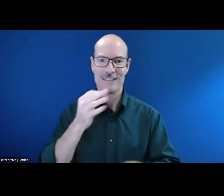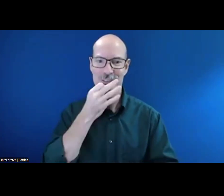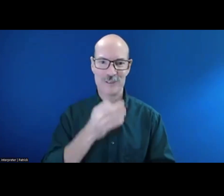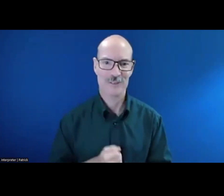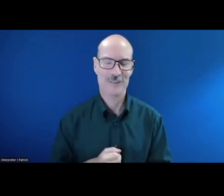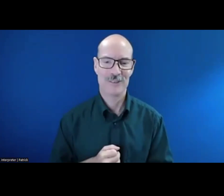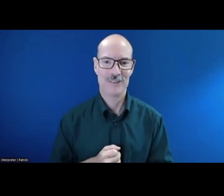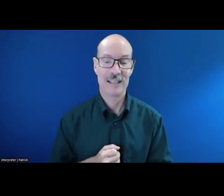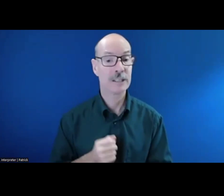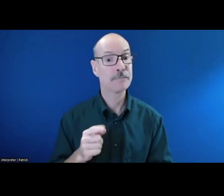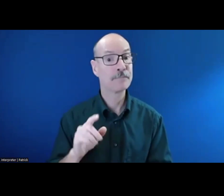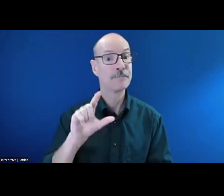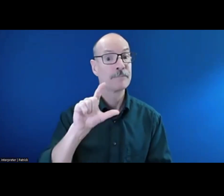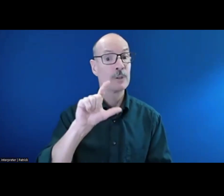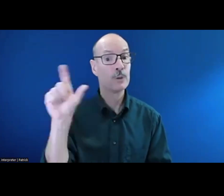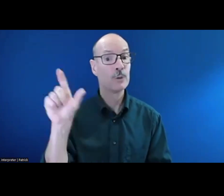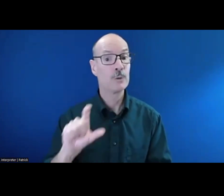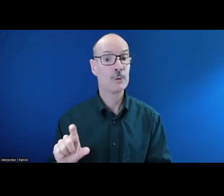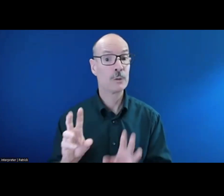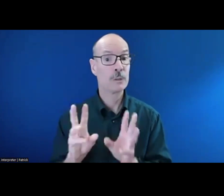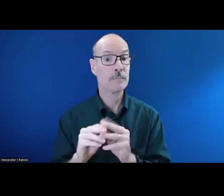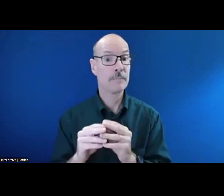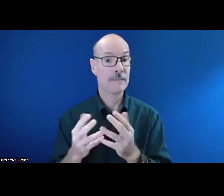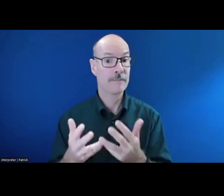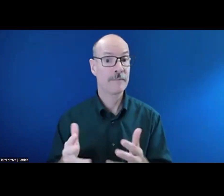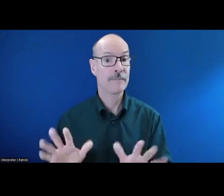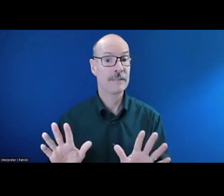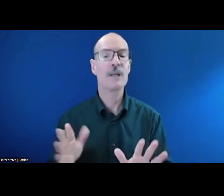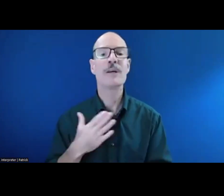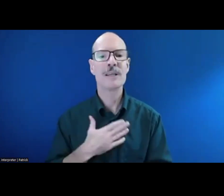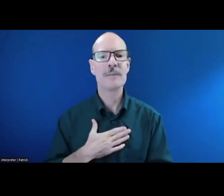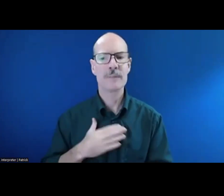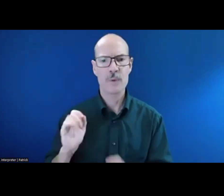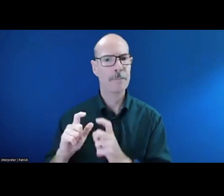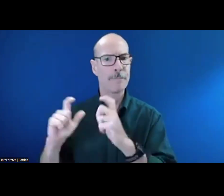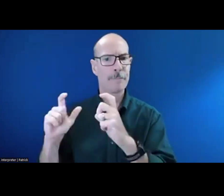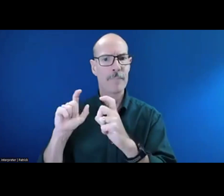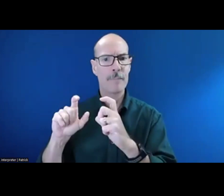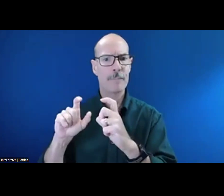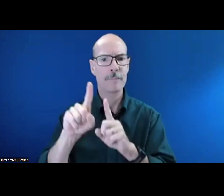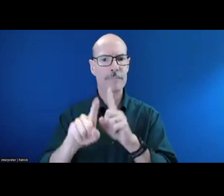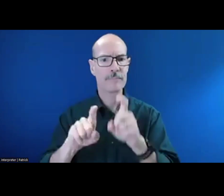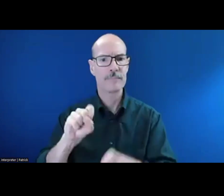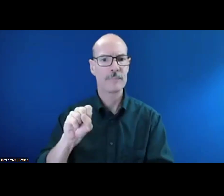And as you exit the Zoom, please do take a moment to complete the post webinar survey.